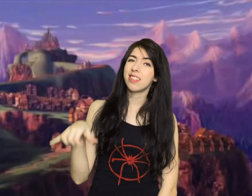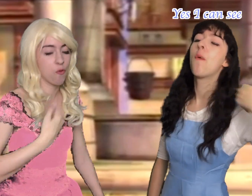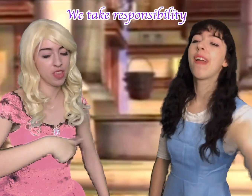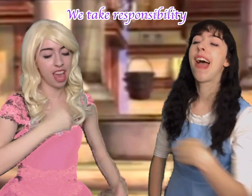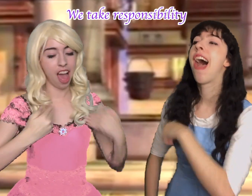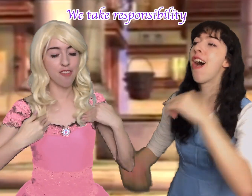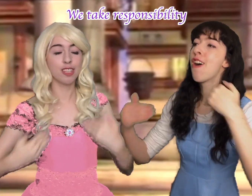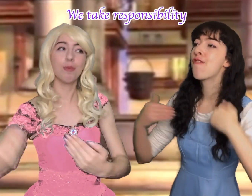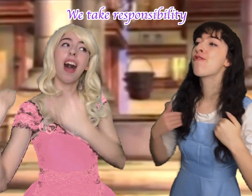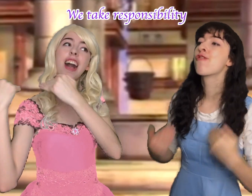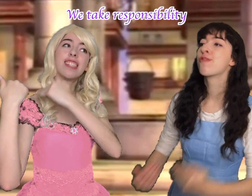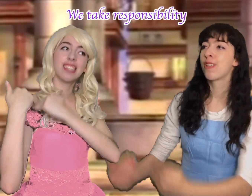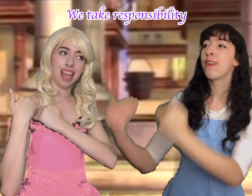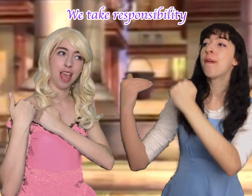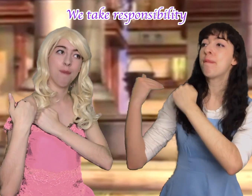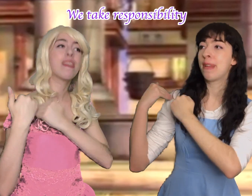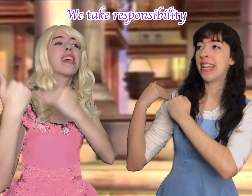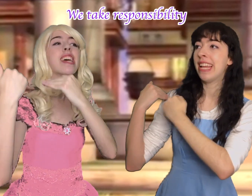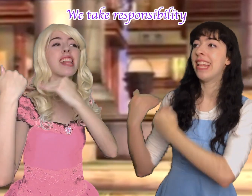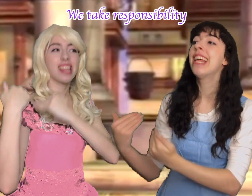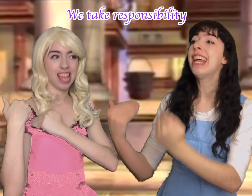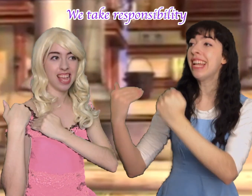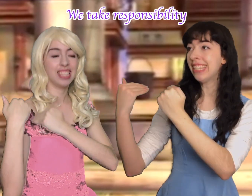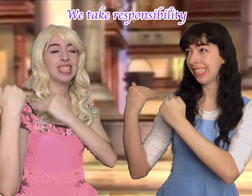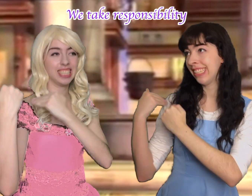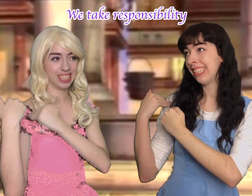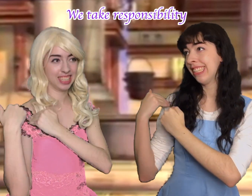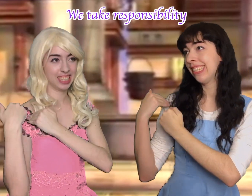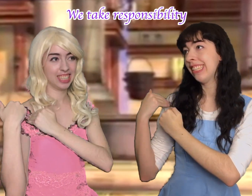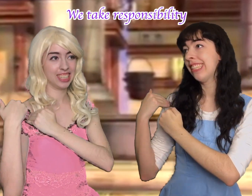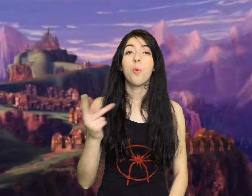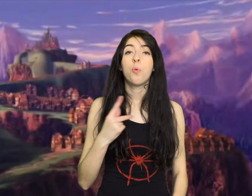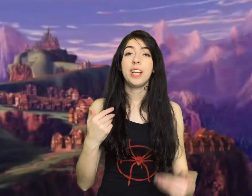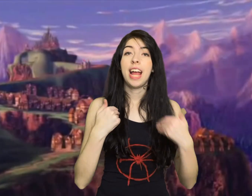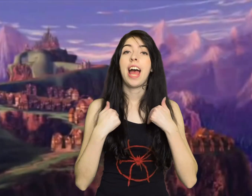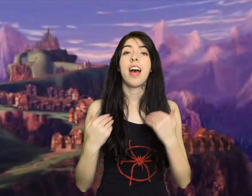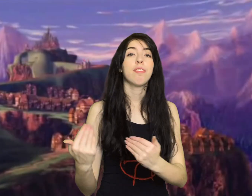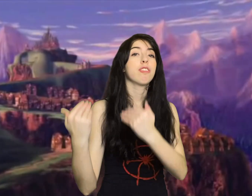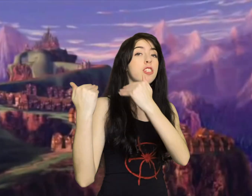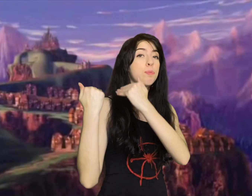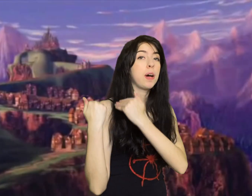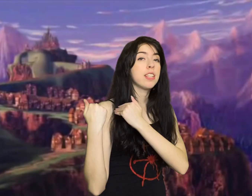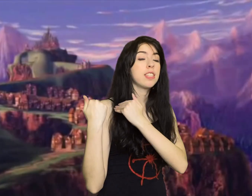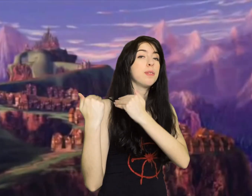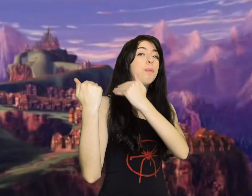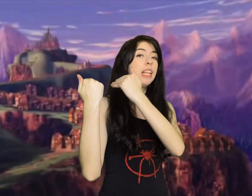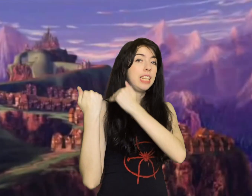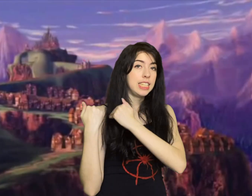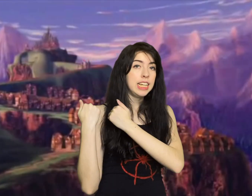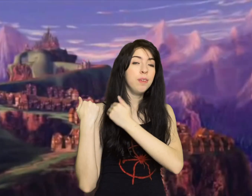we take responsibility WE HAVE RESPONSIBILITY